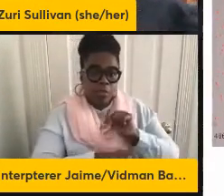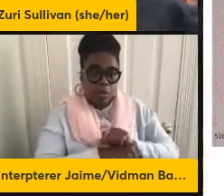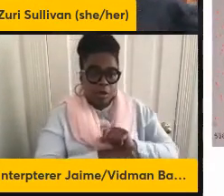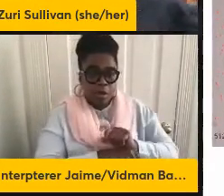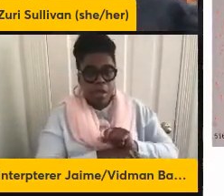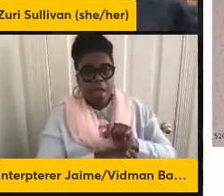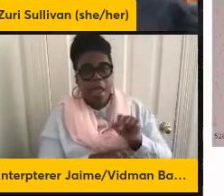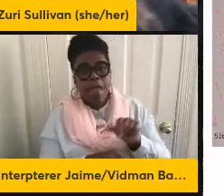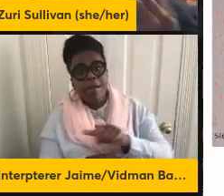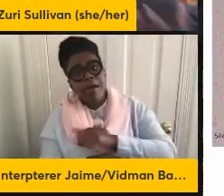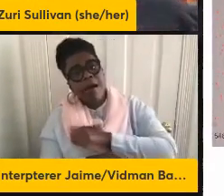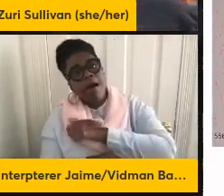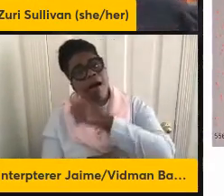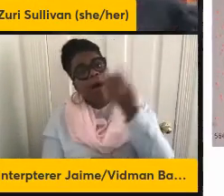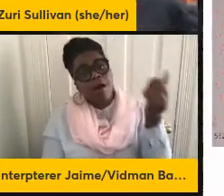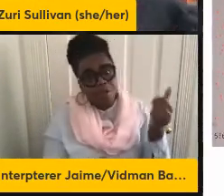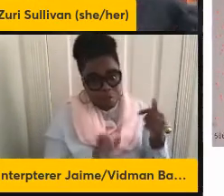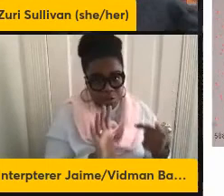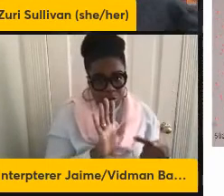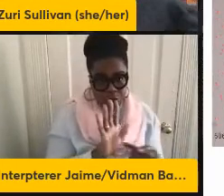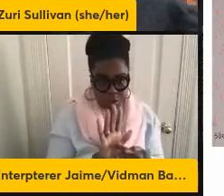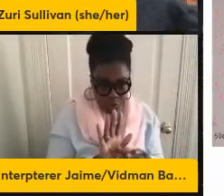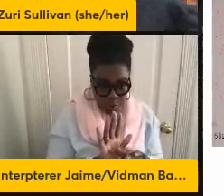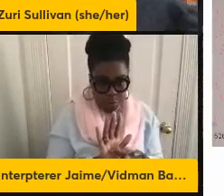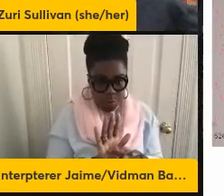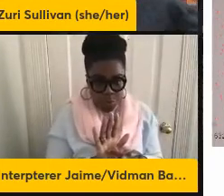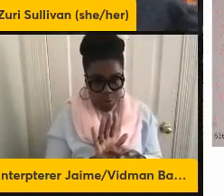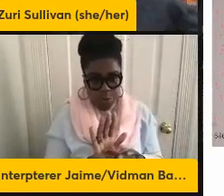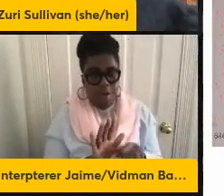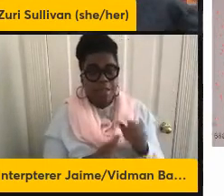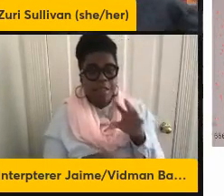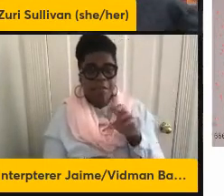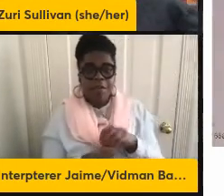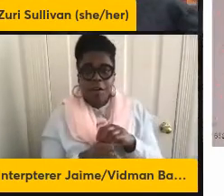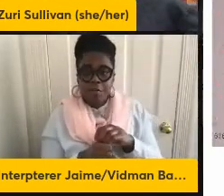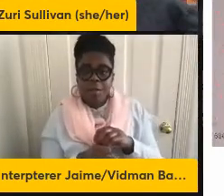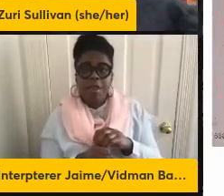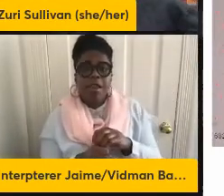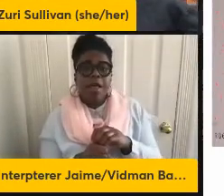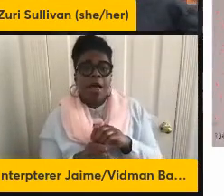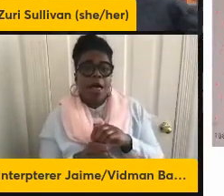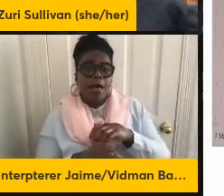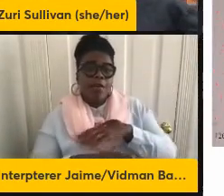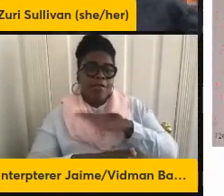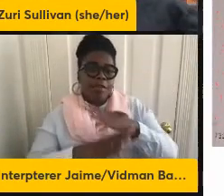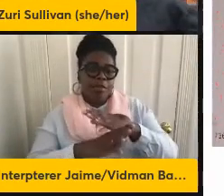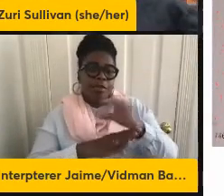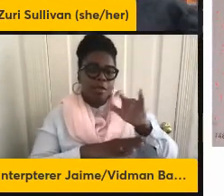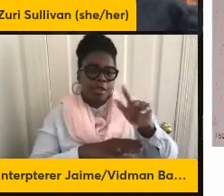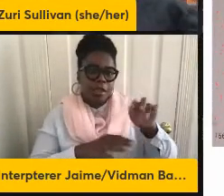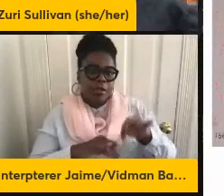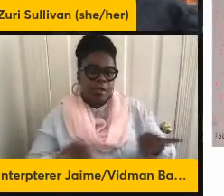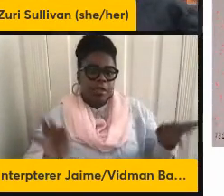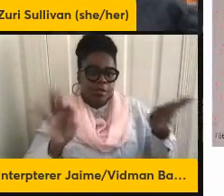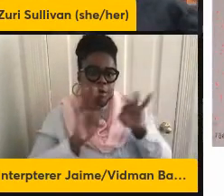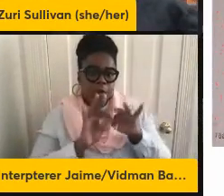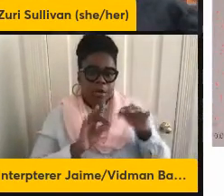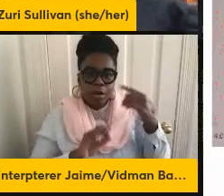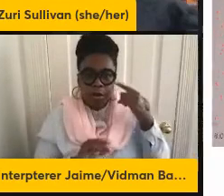many other others shows that the involvement of immune cells is really critical for the availability of the ability of the